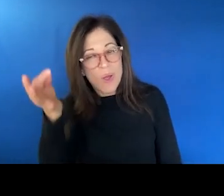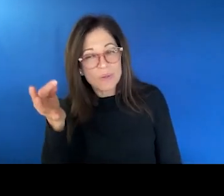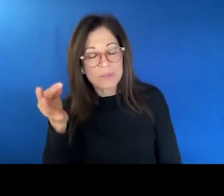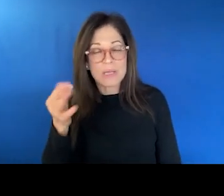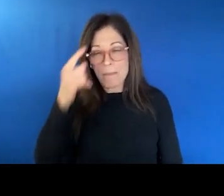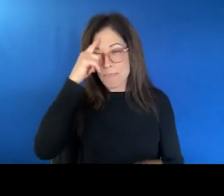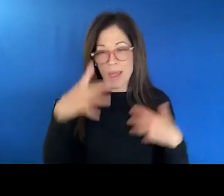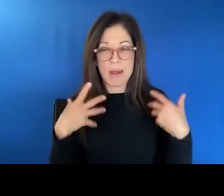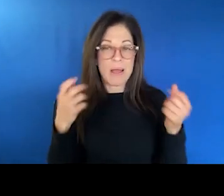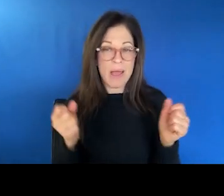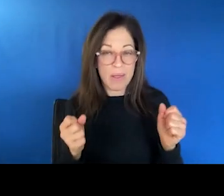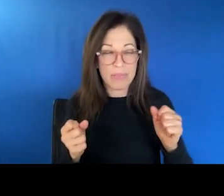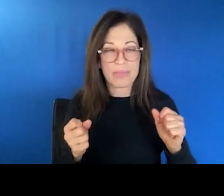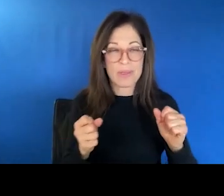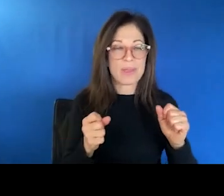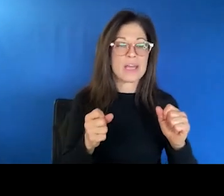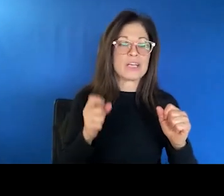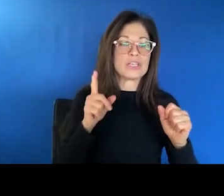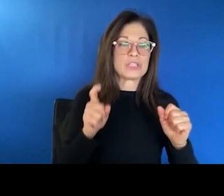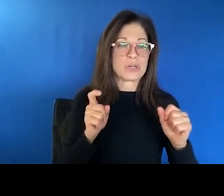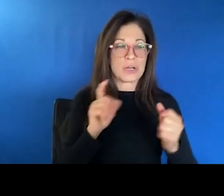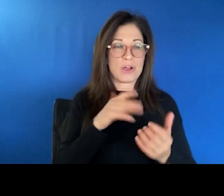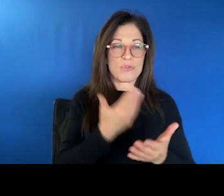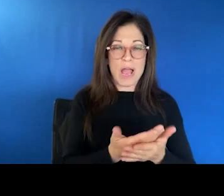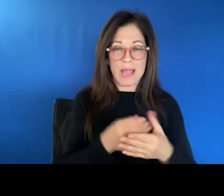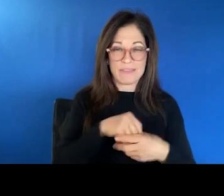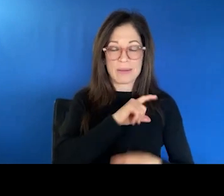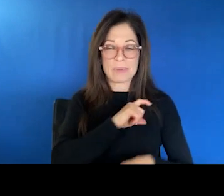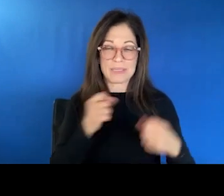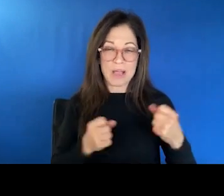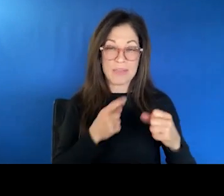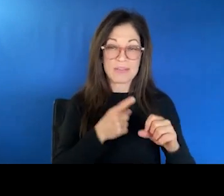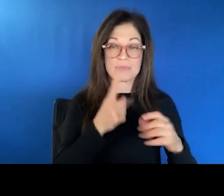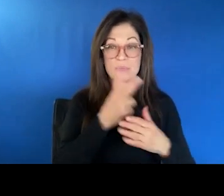CO-RESPONDER. THIS IS THE PRE AND POST. YOU CAN SEE THAT THE